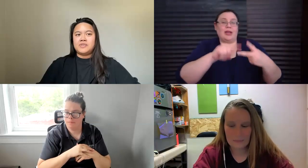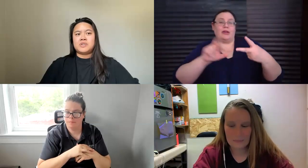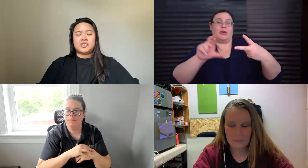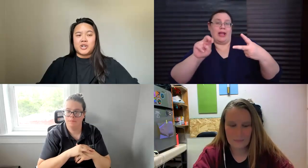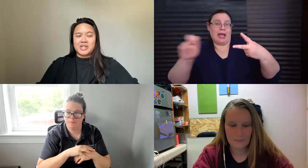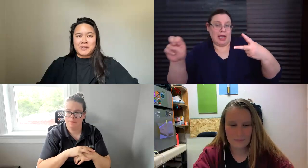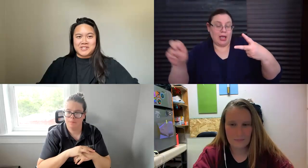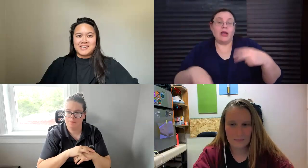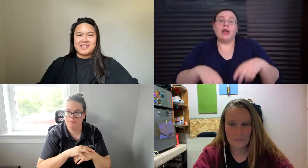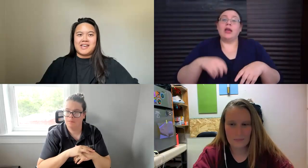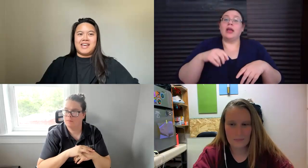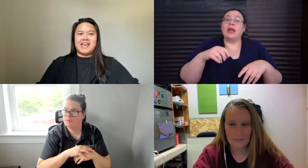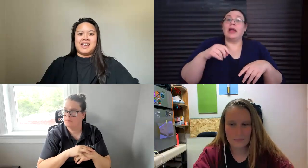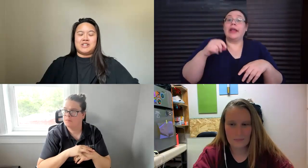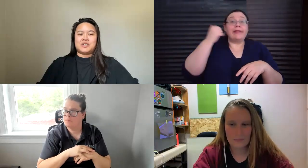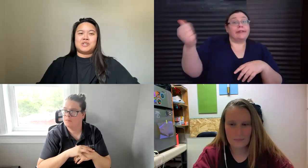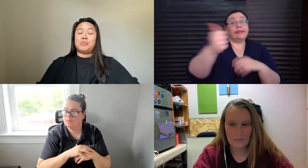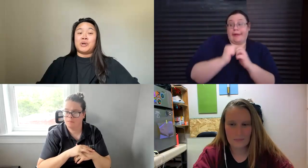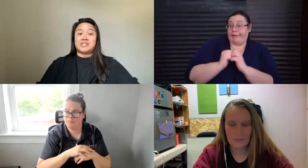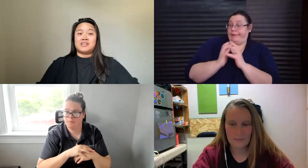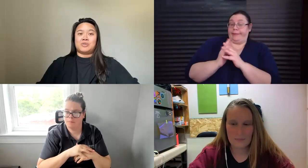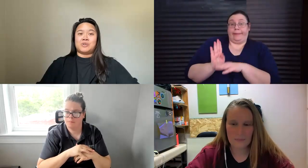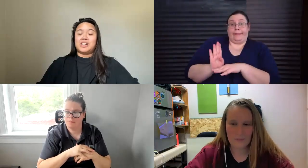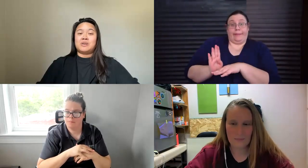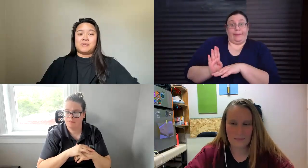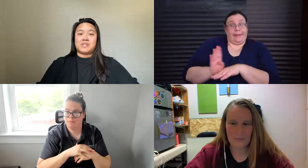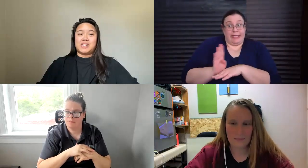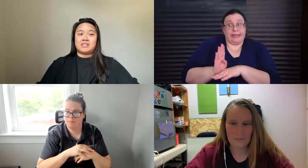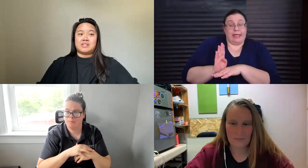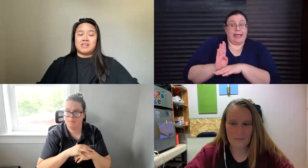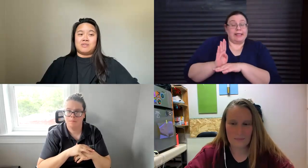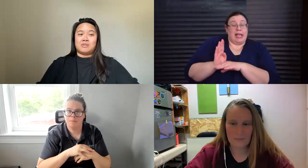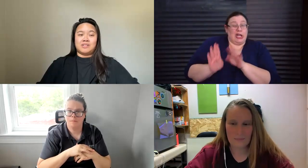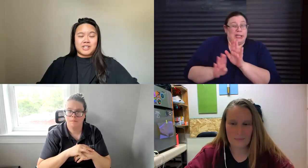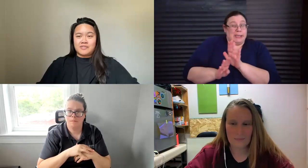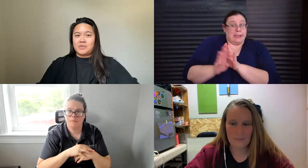And if you are starting a business and you're to the point of creating a website or looking